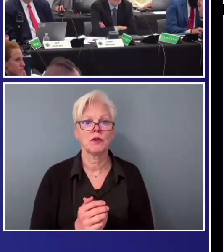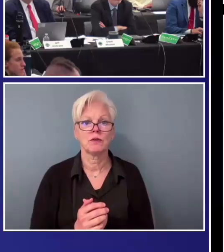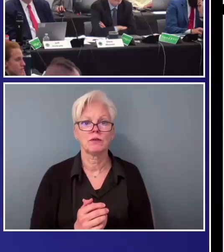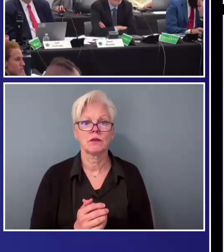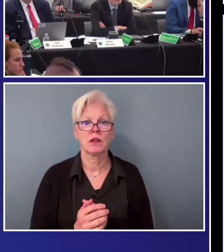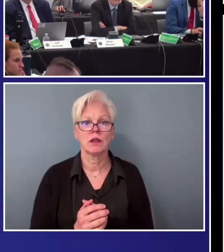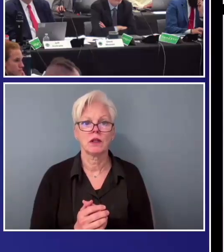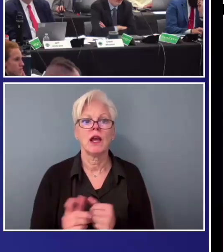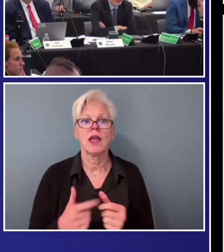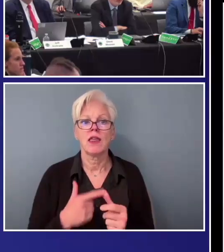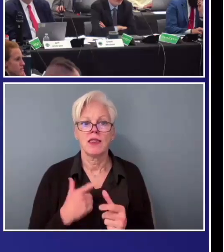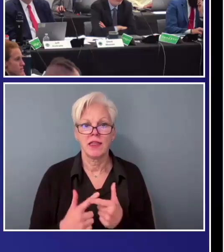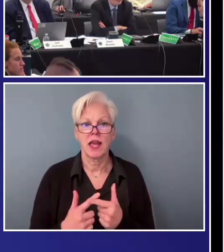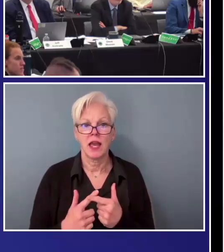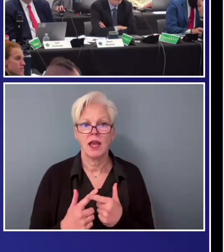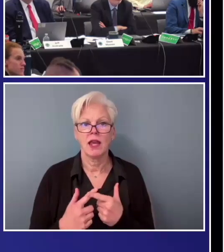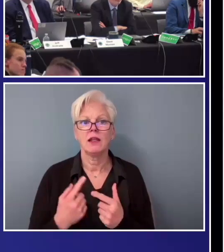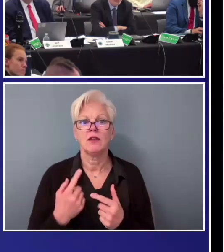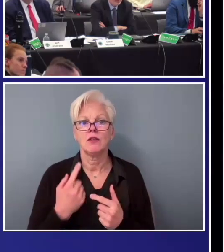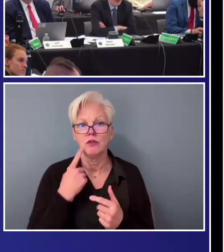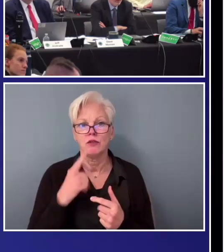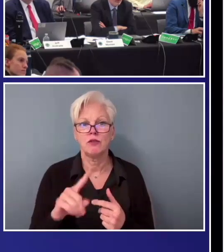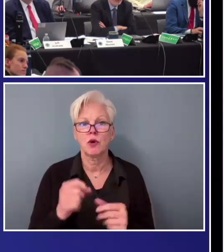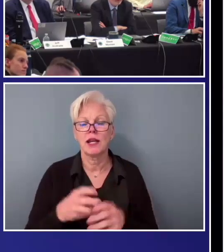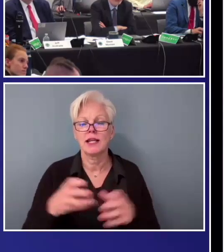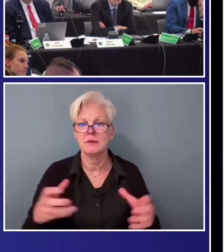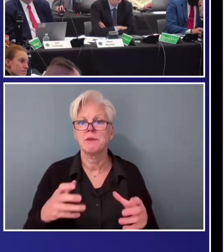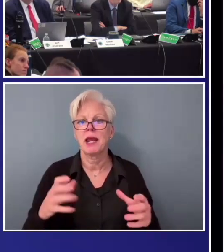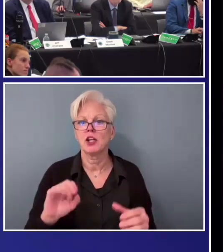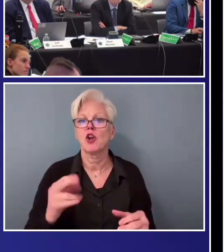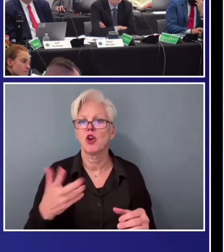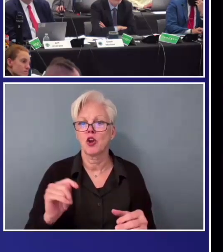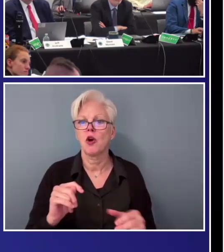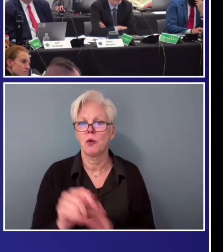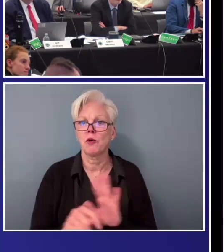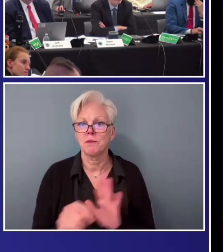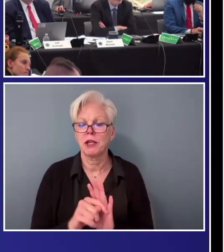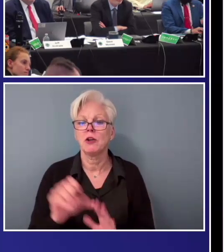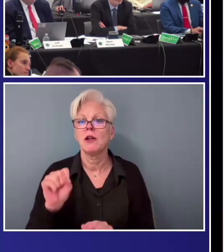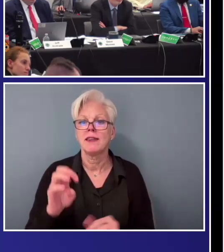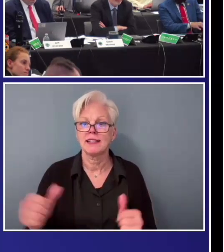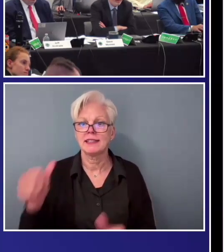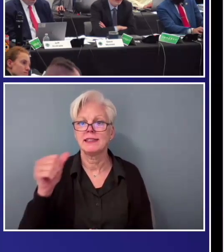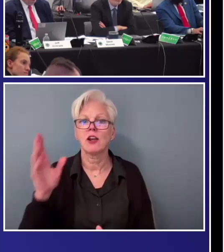and then we get to, for the expanded cohort period, the Secretary will sequentially add